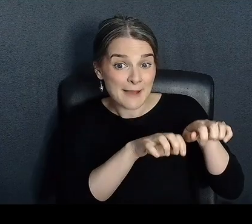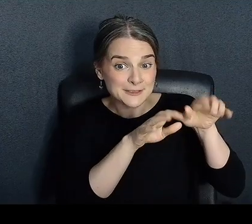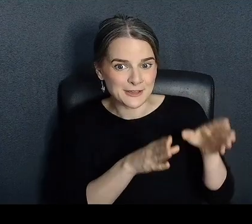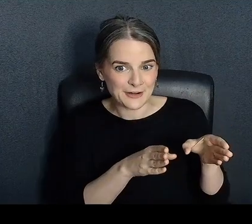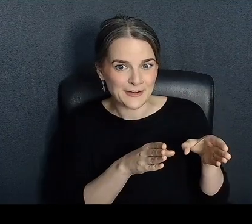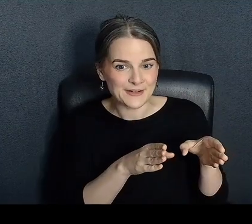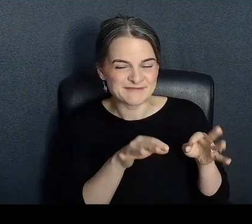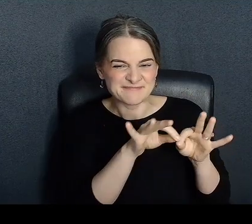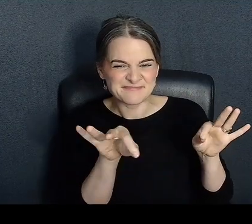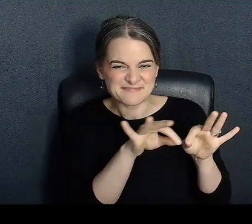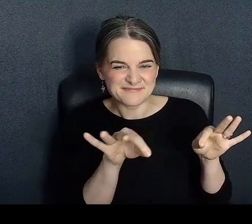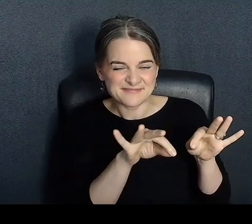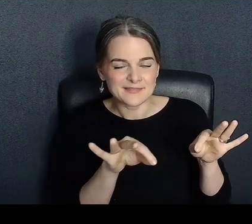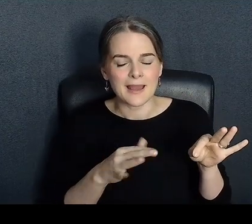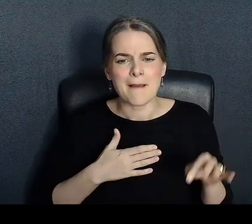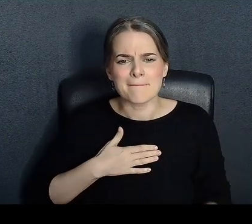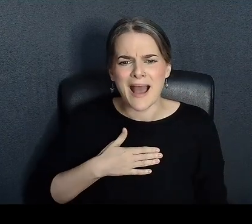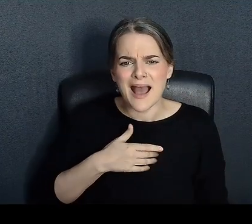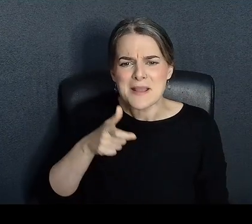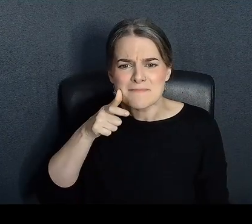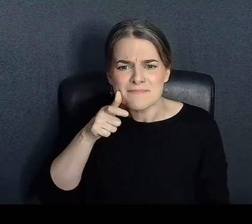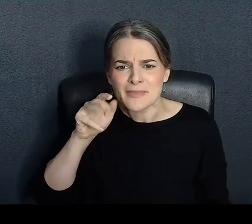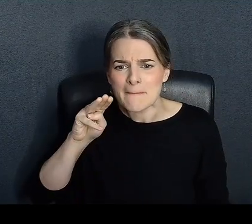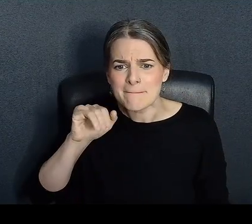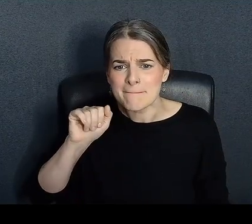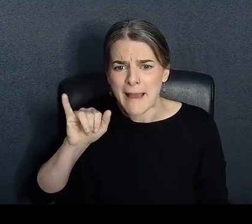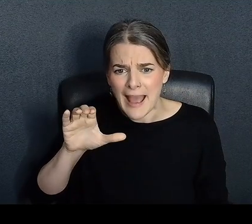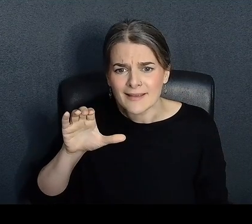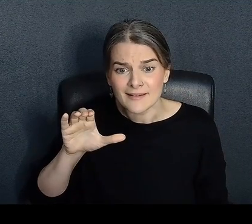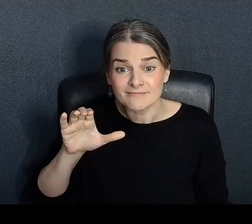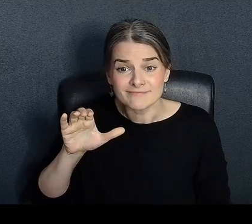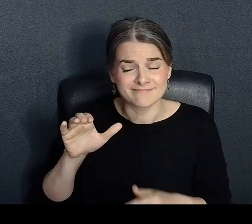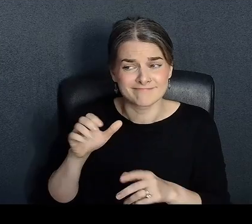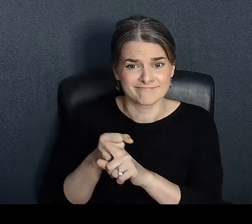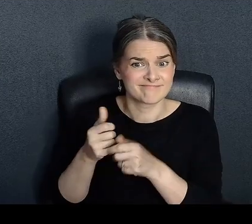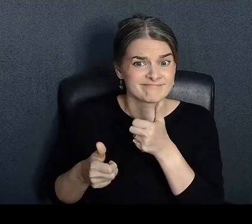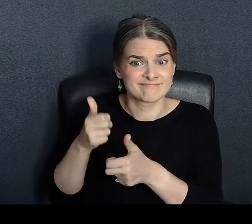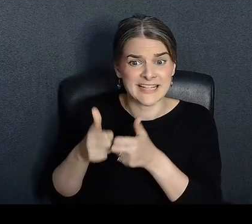I have a microphone issue during this session and I tried